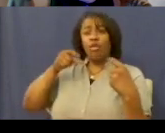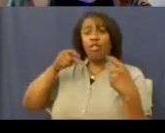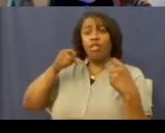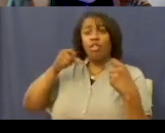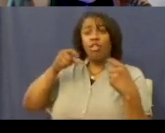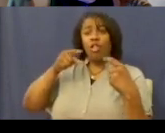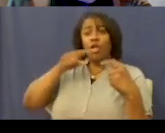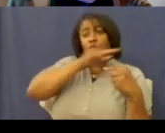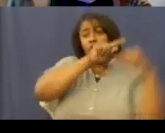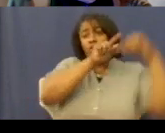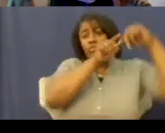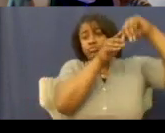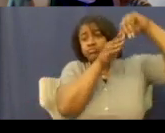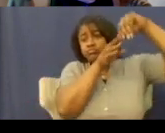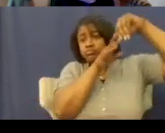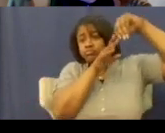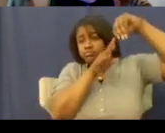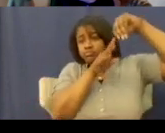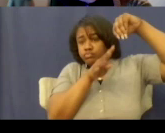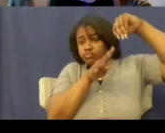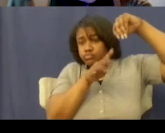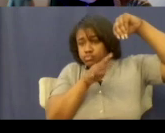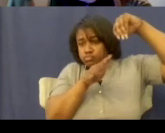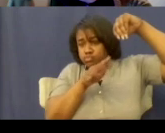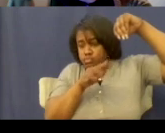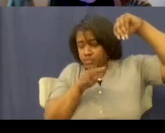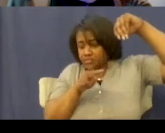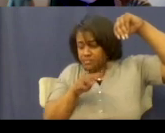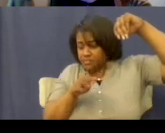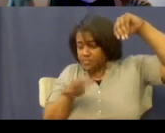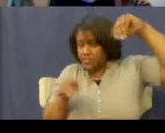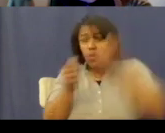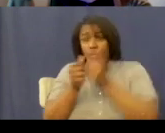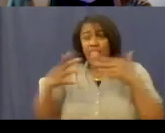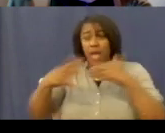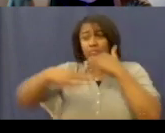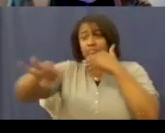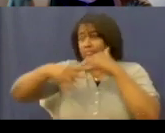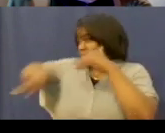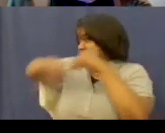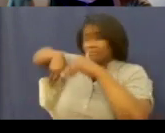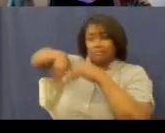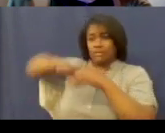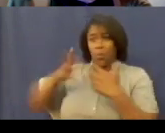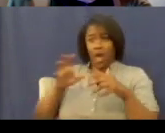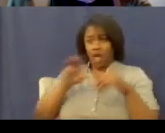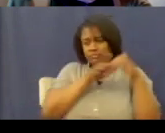this very, very long wire without leaking out. And the nerve cell has the same thing.